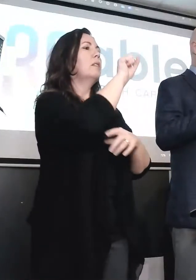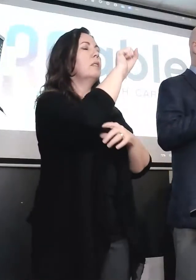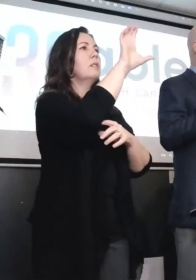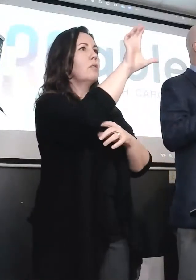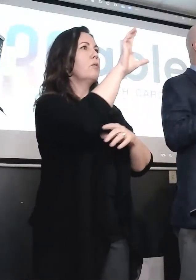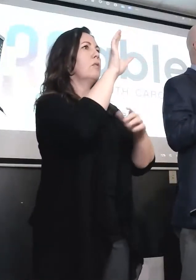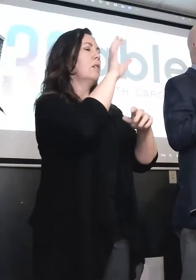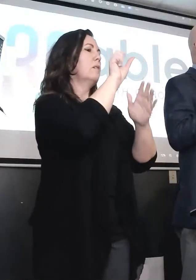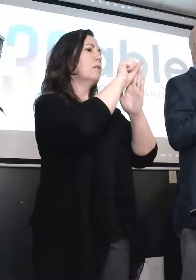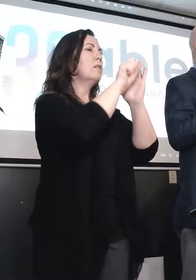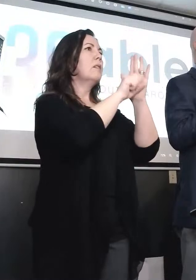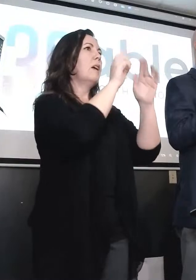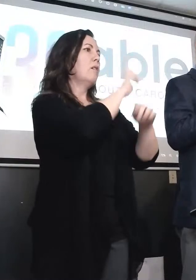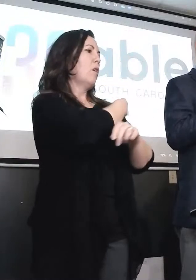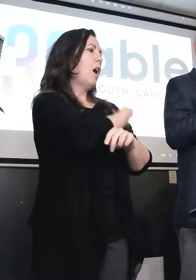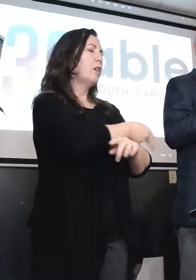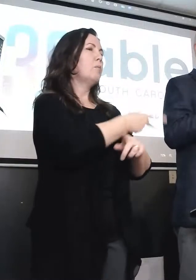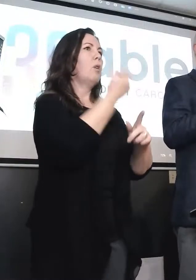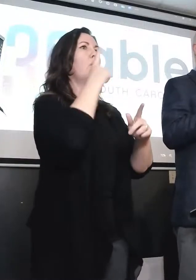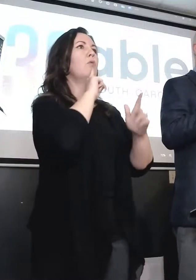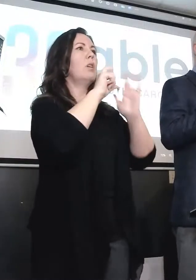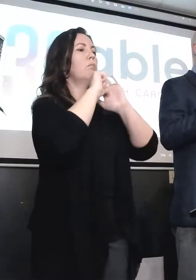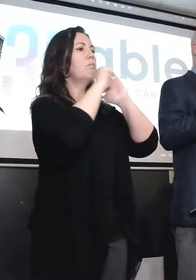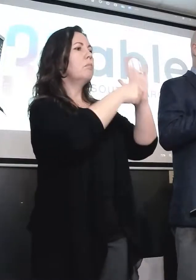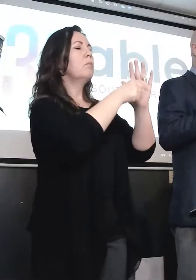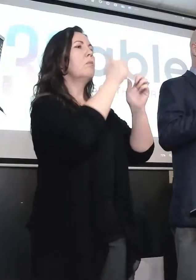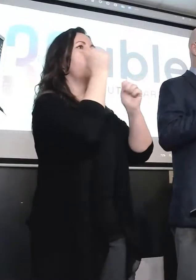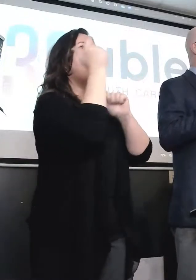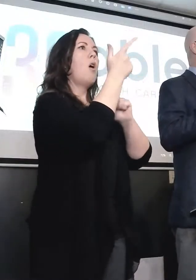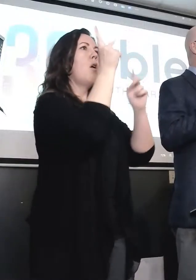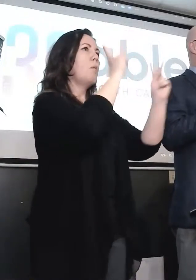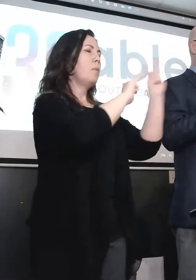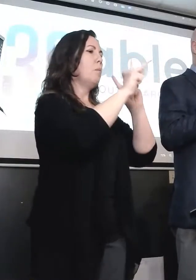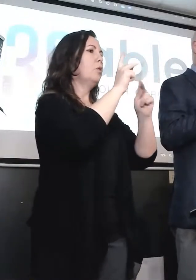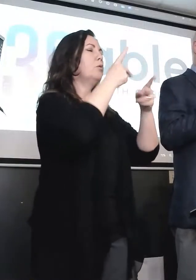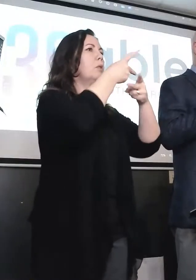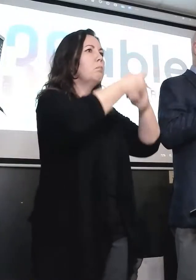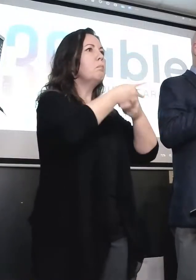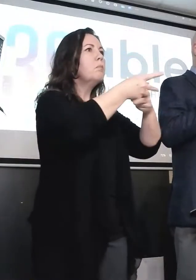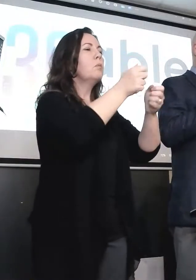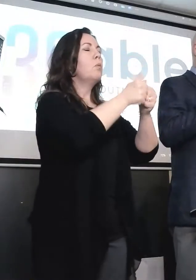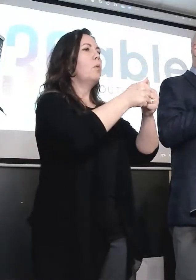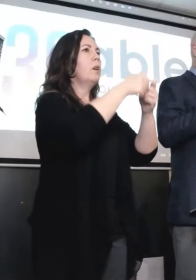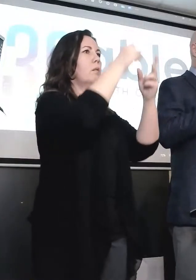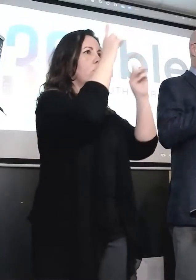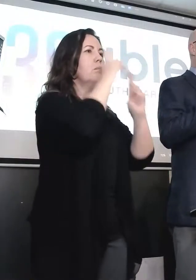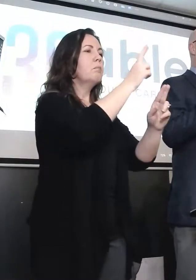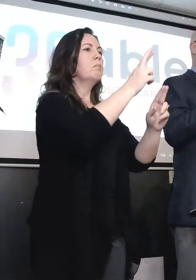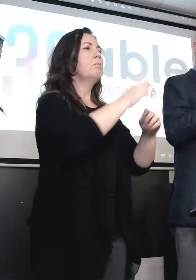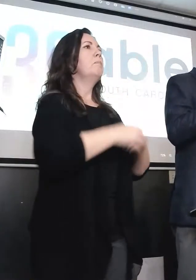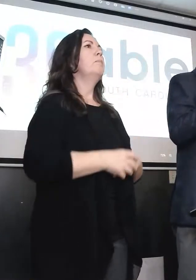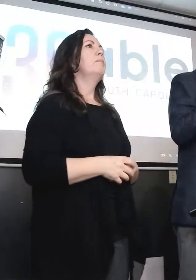and highlights the need to treat all individuals with dignity and respect. We welcome the Caravan